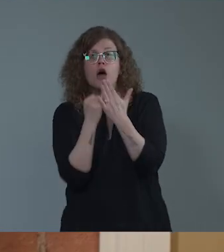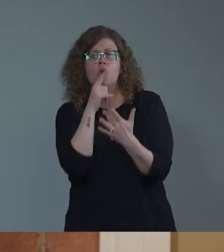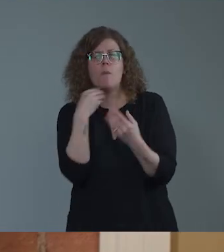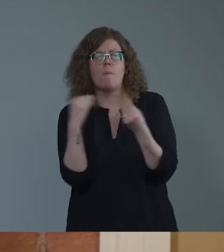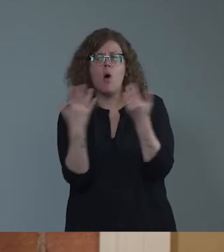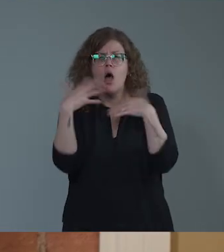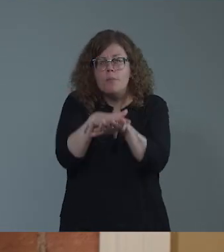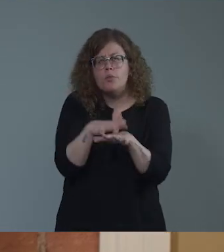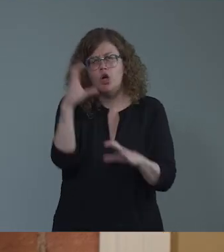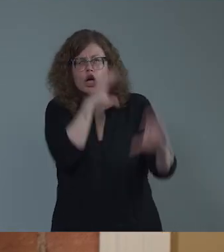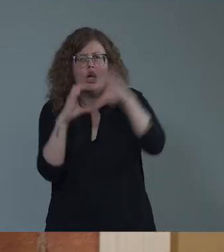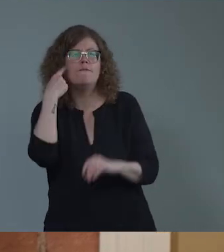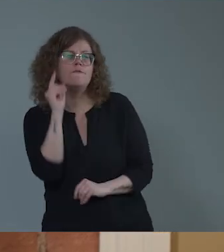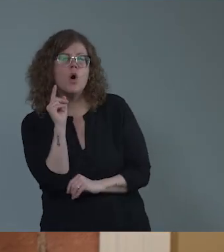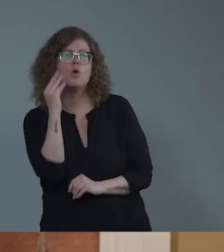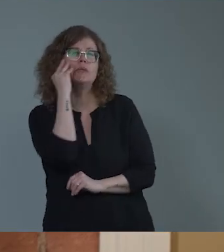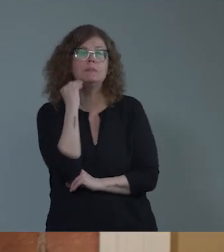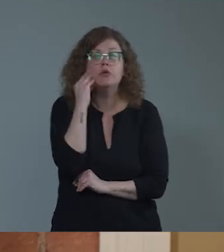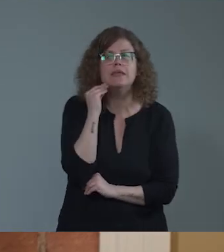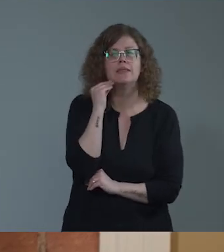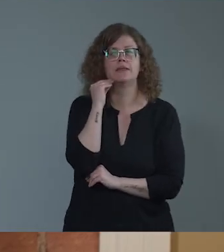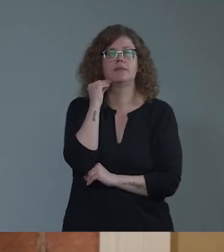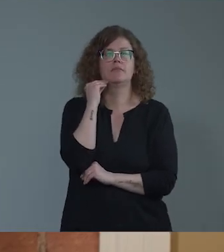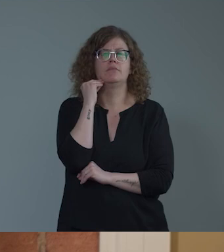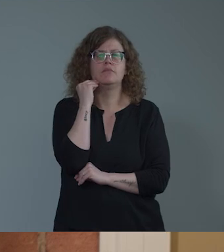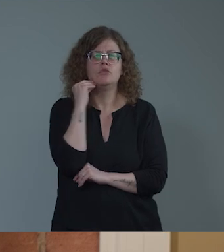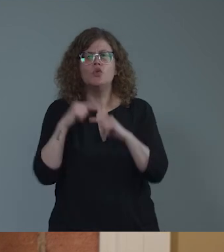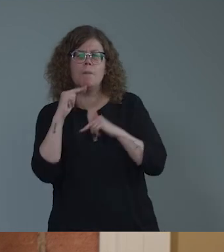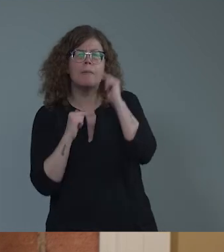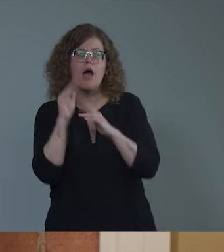Some times, in those cases, applying for a project